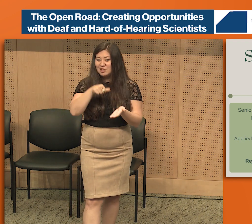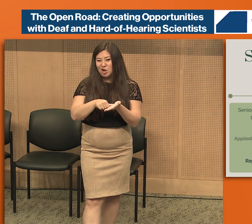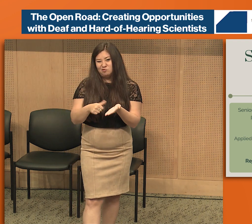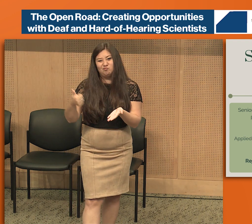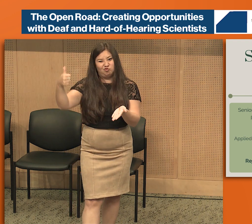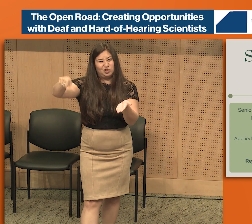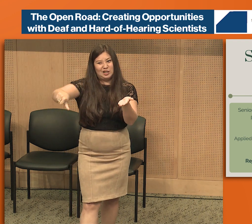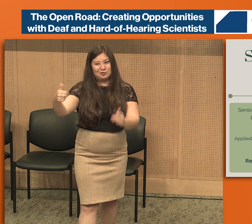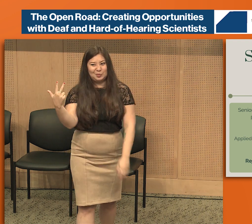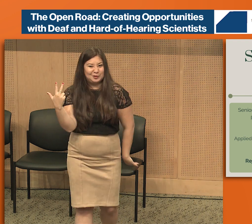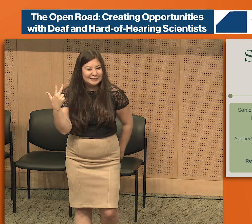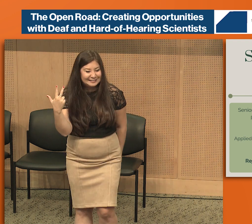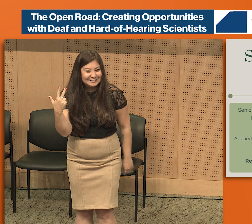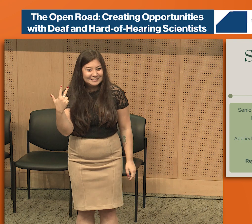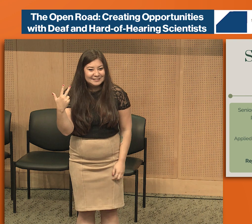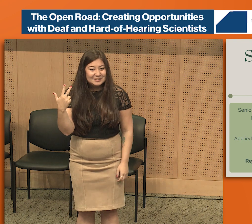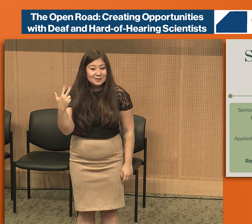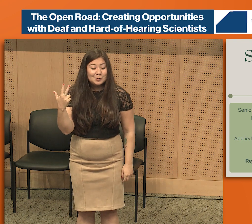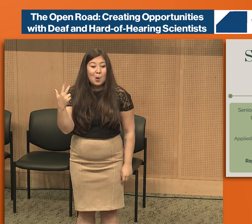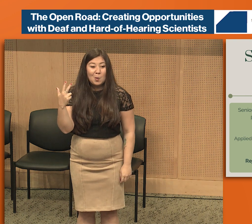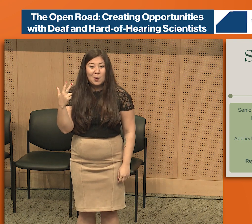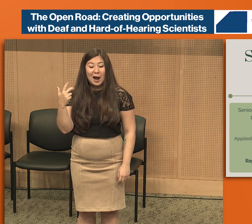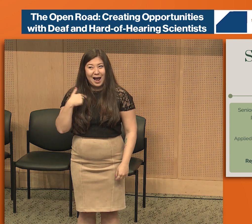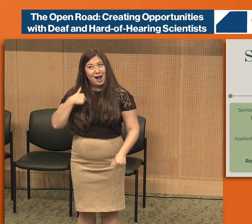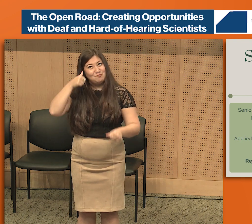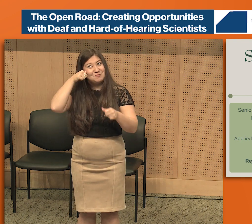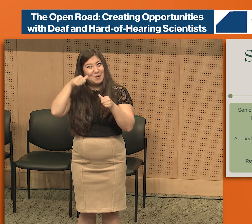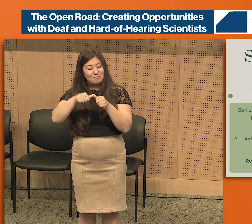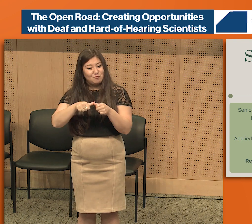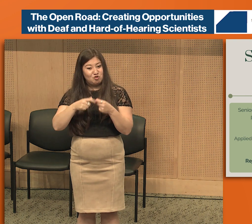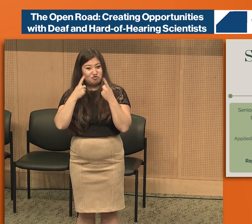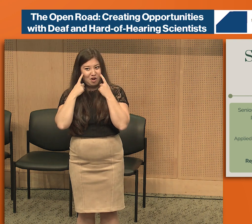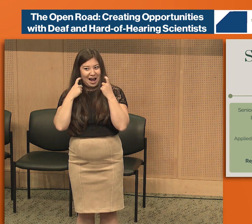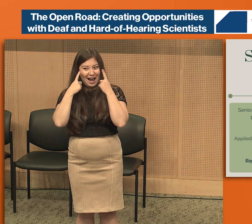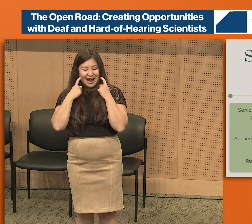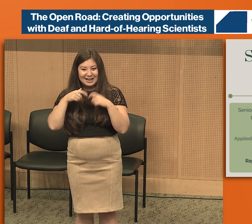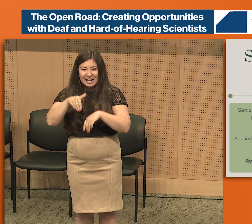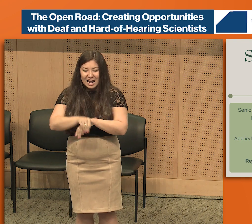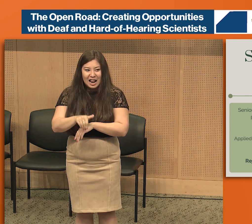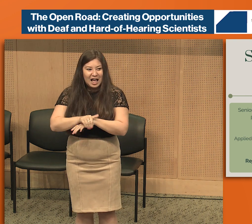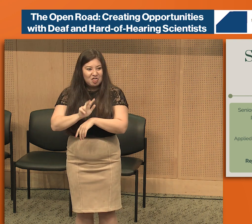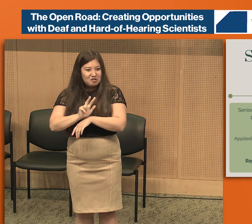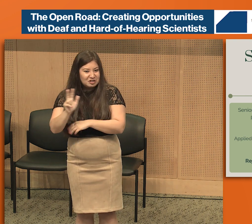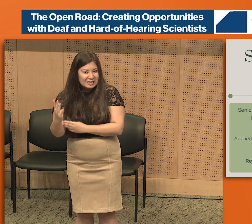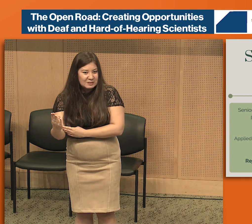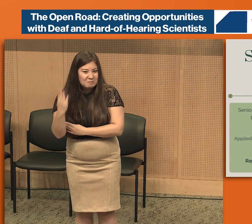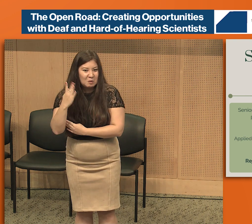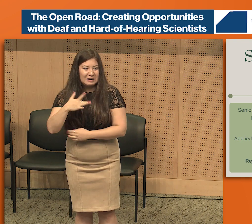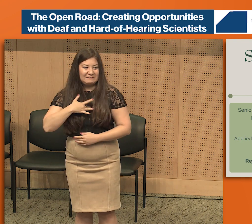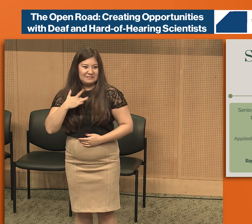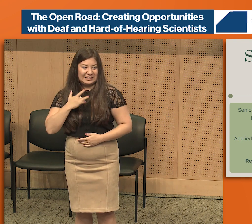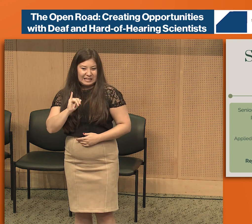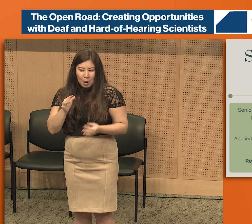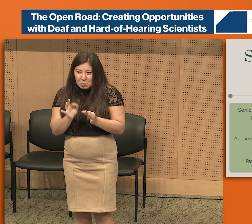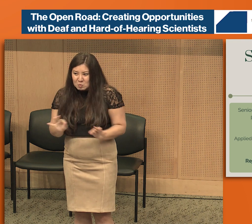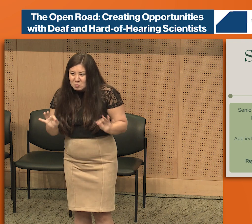but it actually ended up being lost in translation. But I ended up being rejected at all 3 schools.